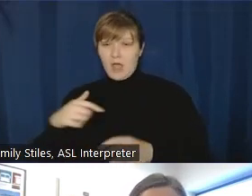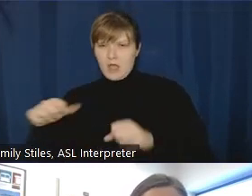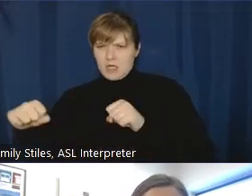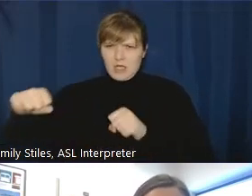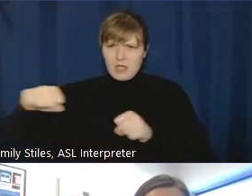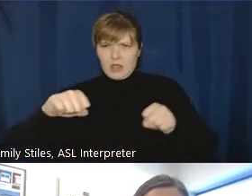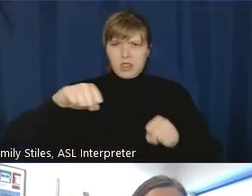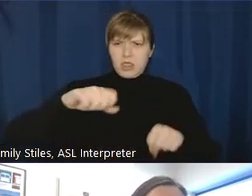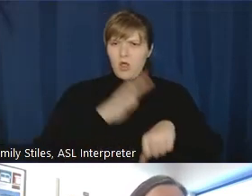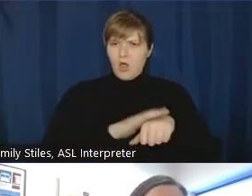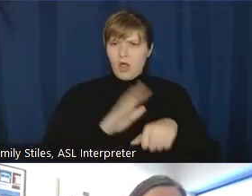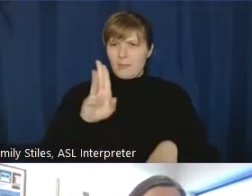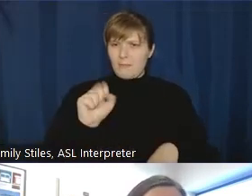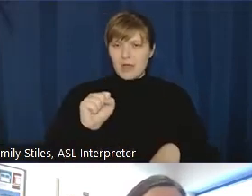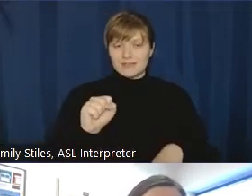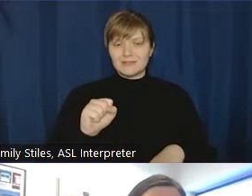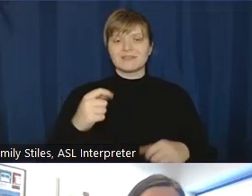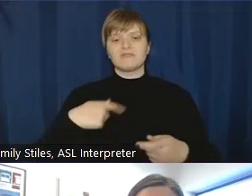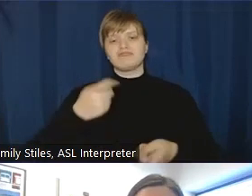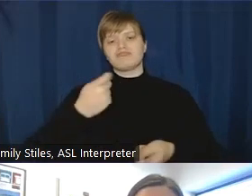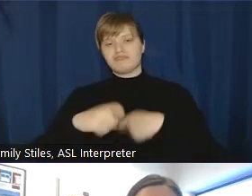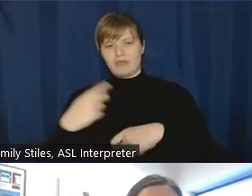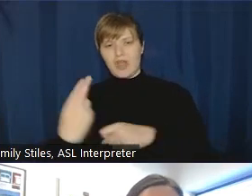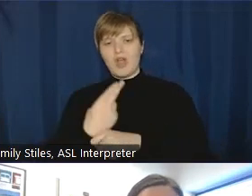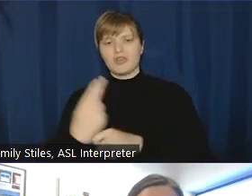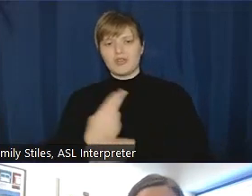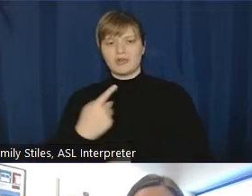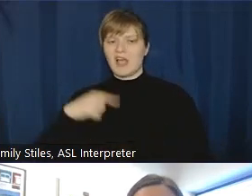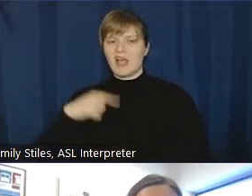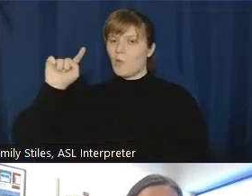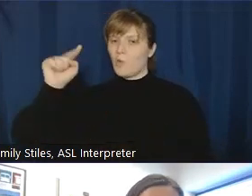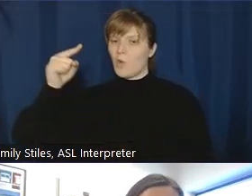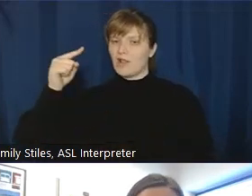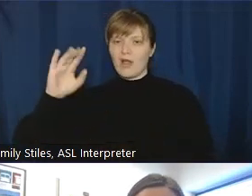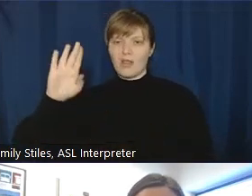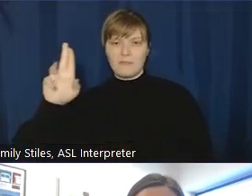the lift down for me. Really, the people on there are very friendly and the drivers are wonderful."